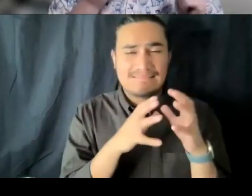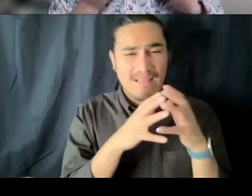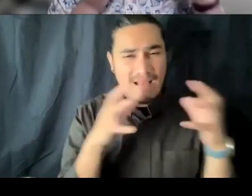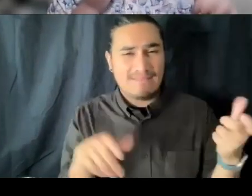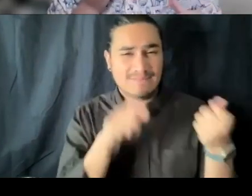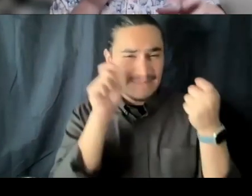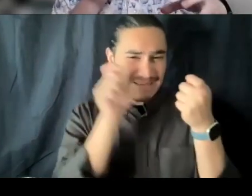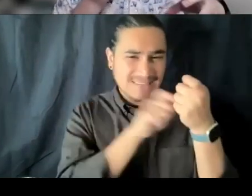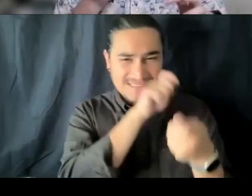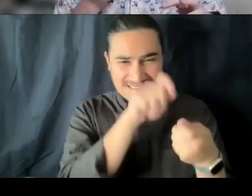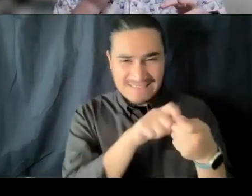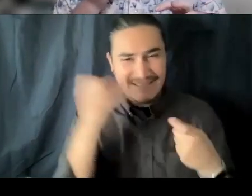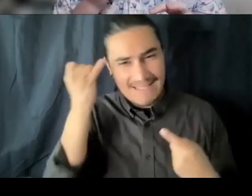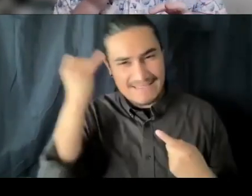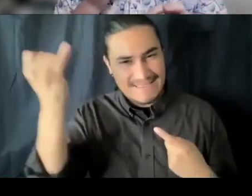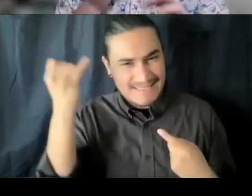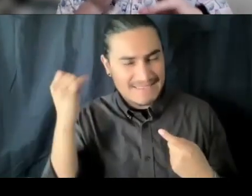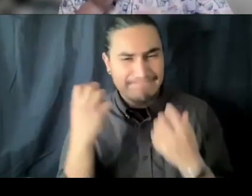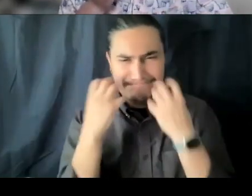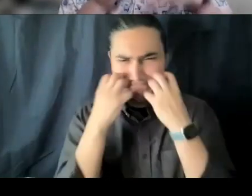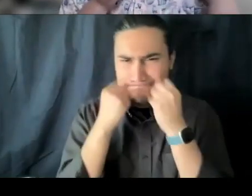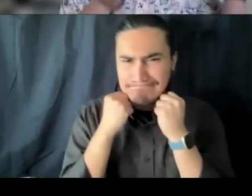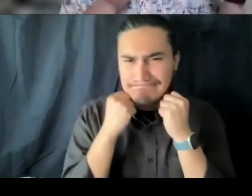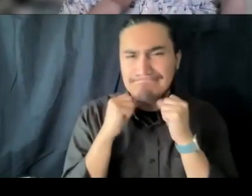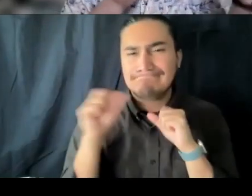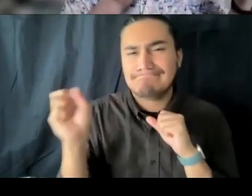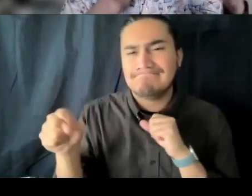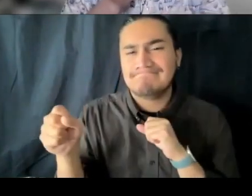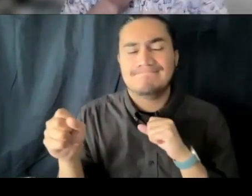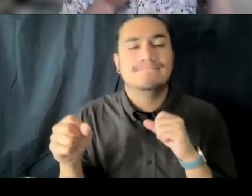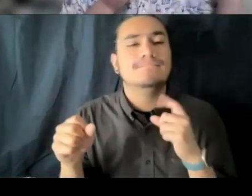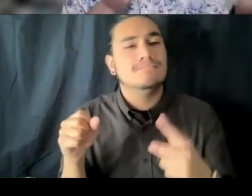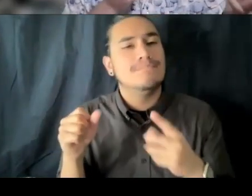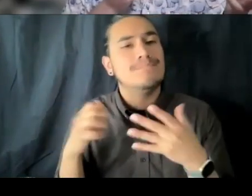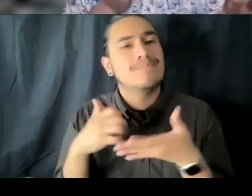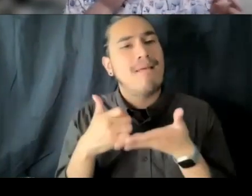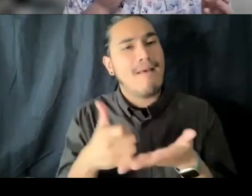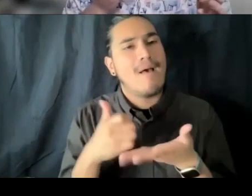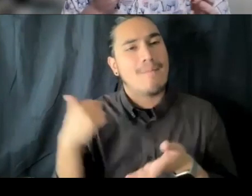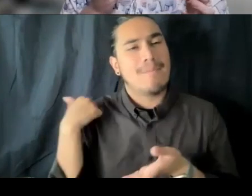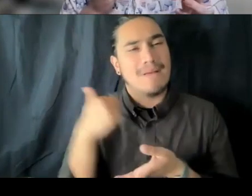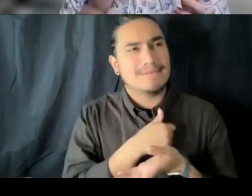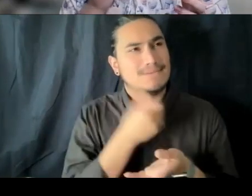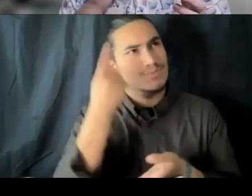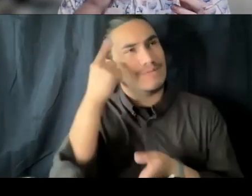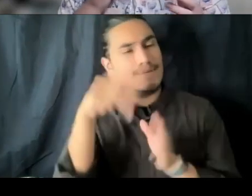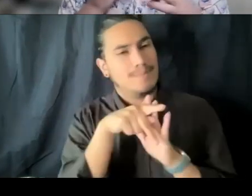which I love and it can help to kinda ground in what are the principles, right?